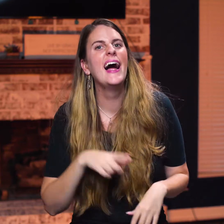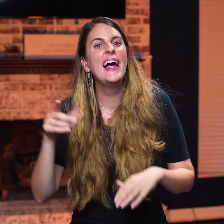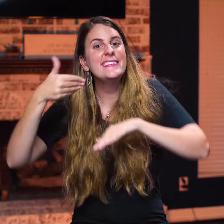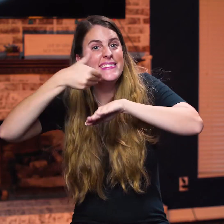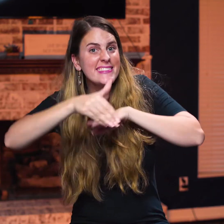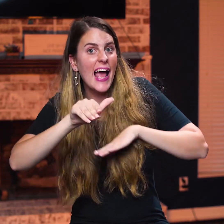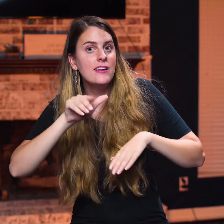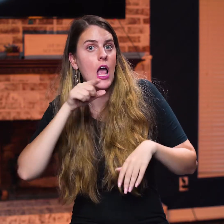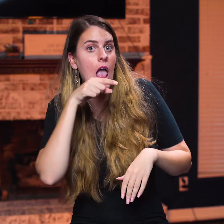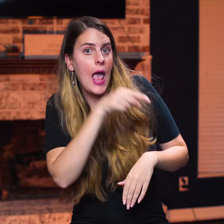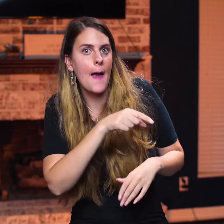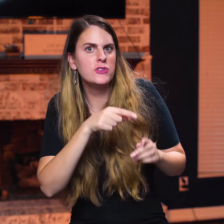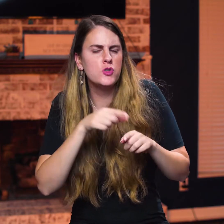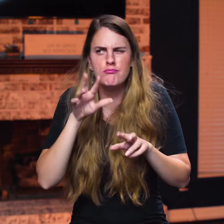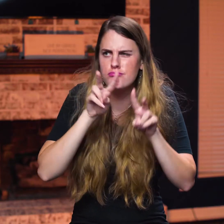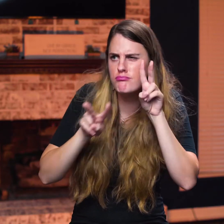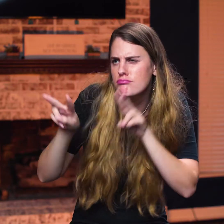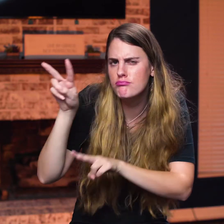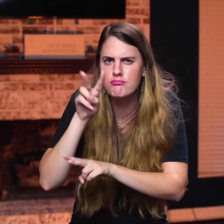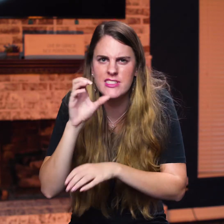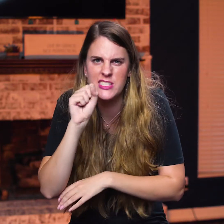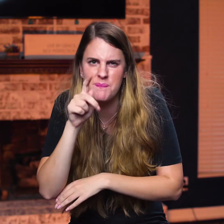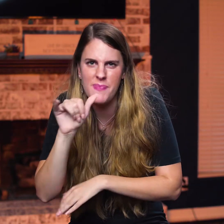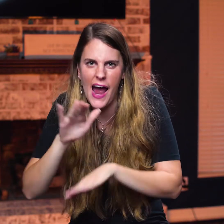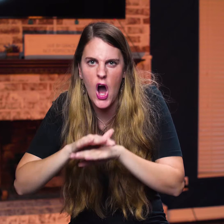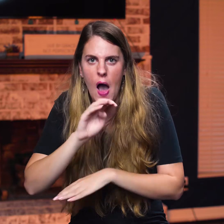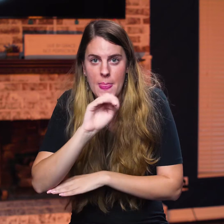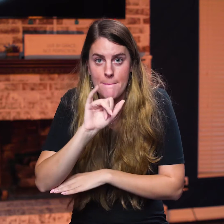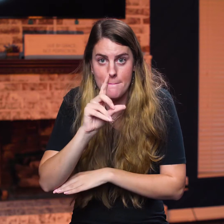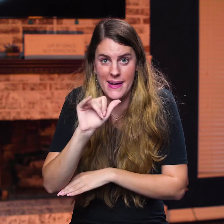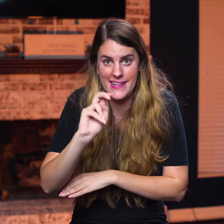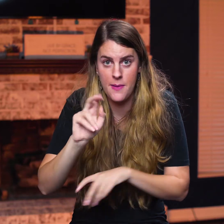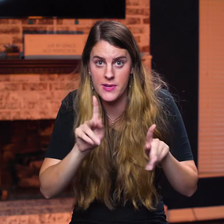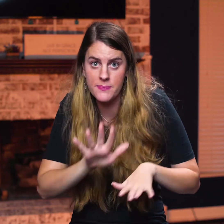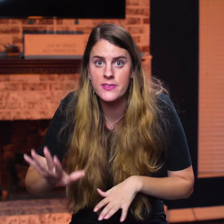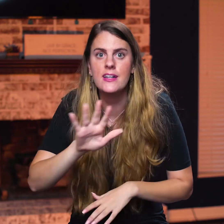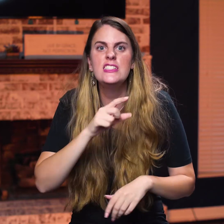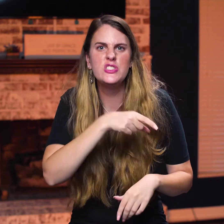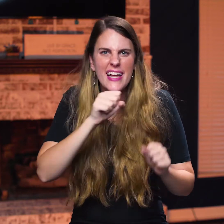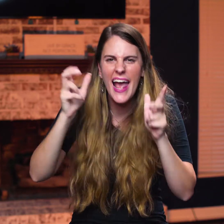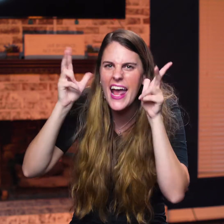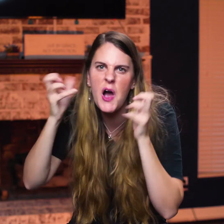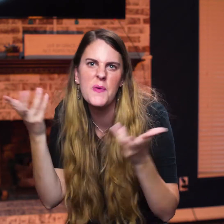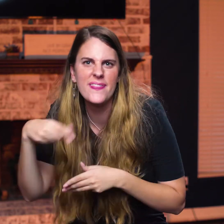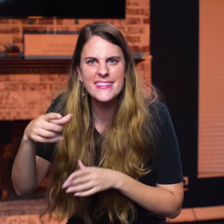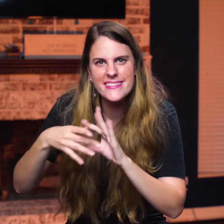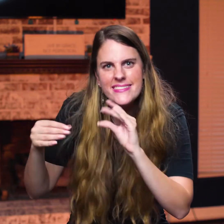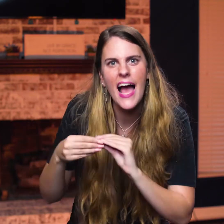He sends him to spy on the Midianites so he can hear what they say,